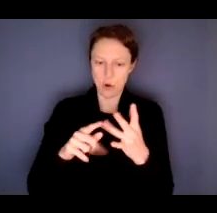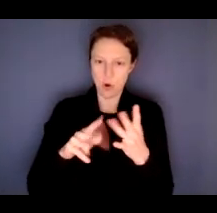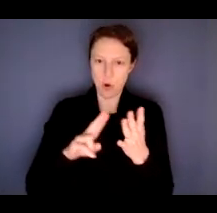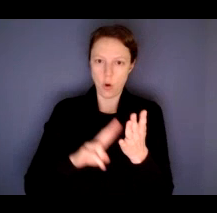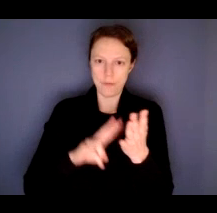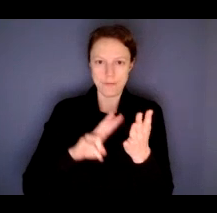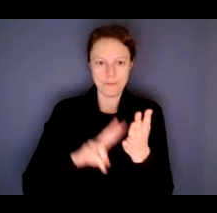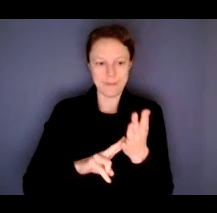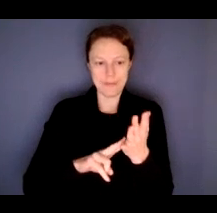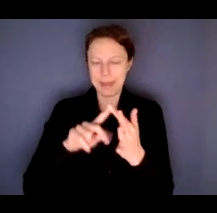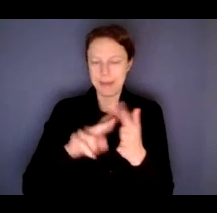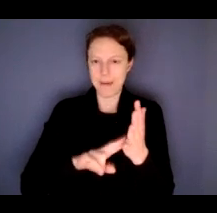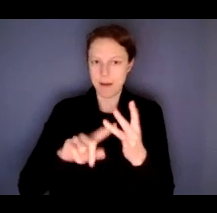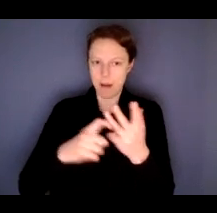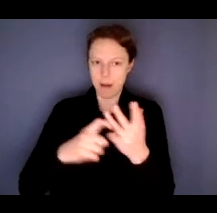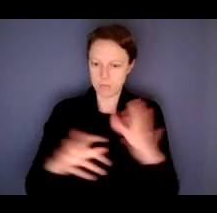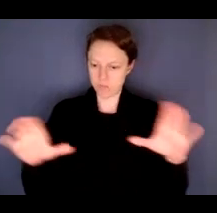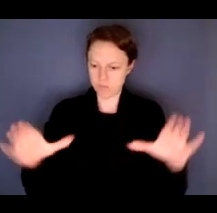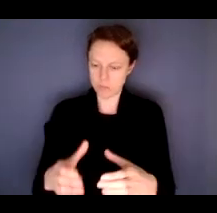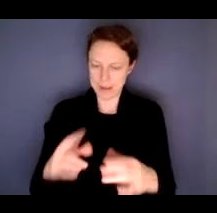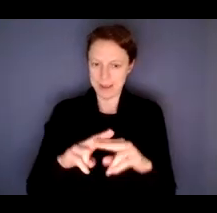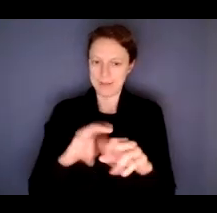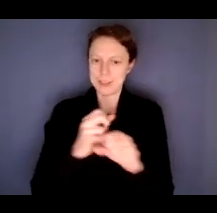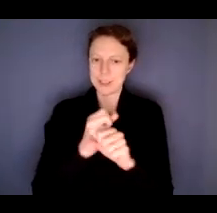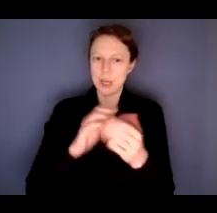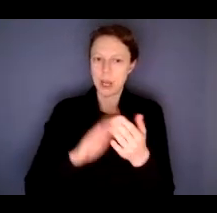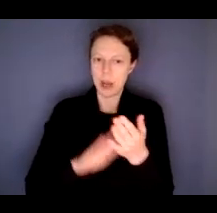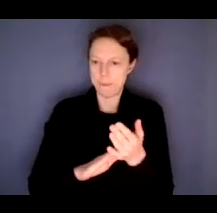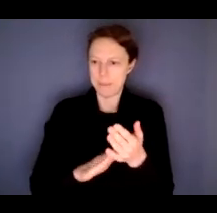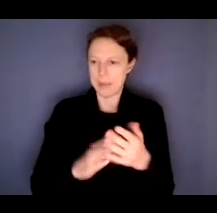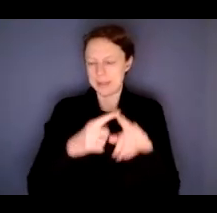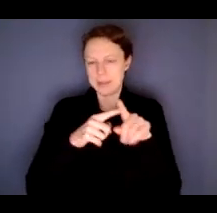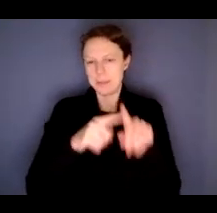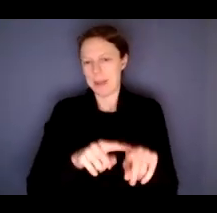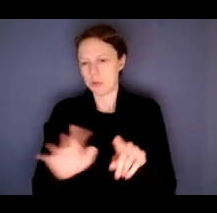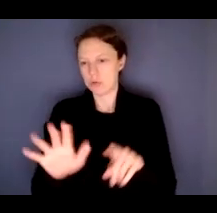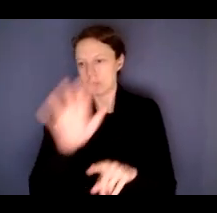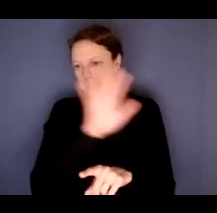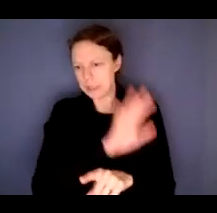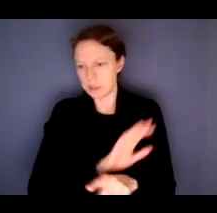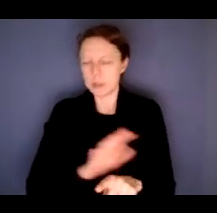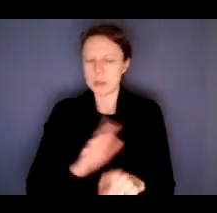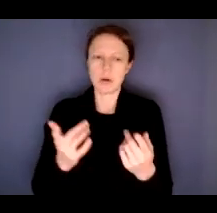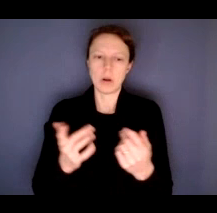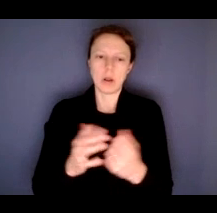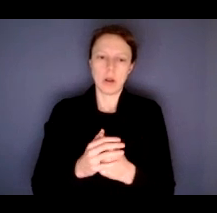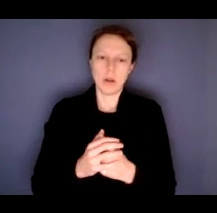on which region, sometimes they sit regionally, their job is to organise the family group meeting